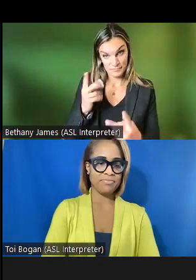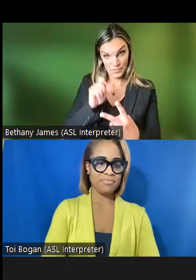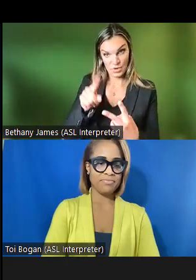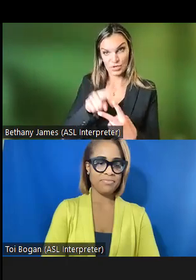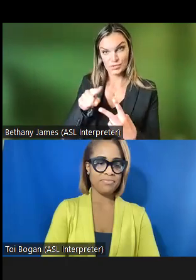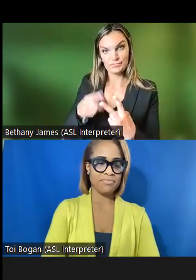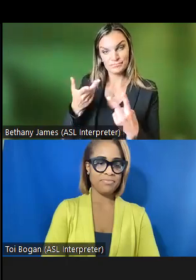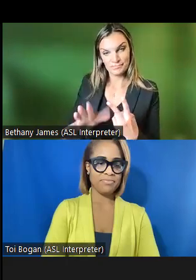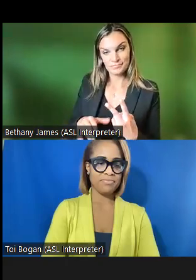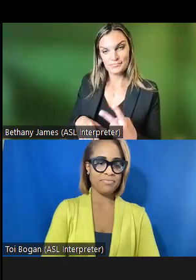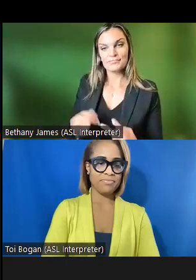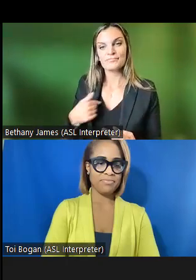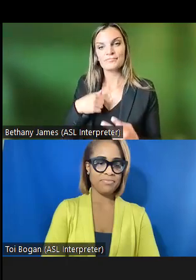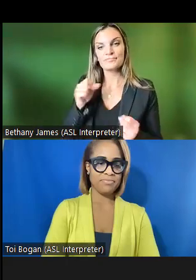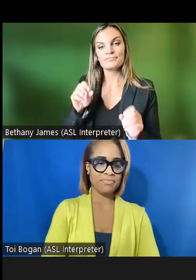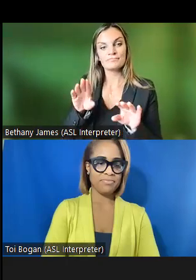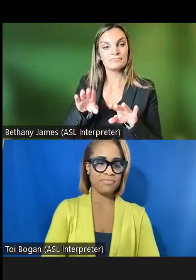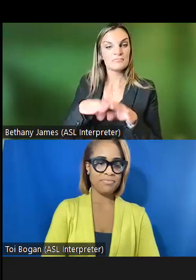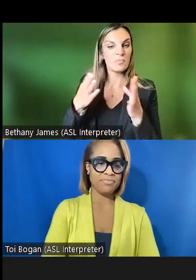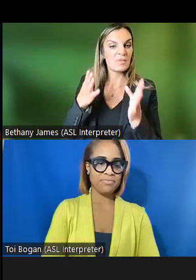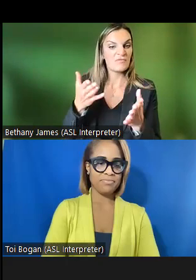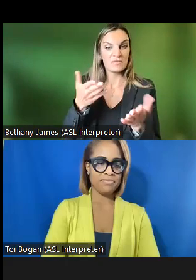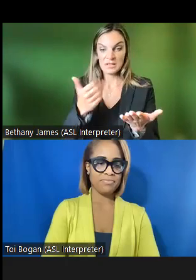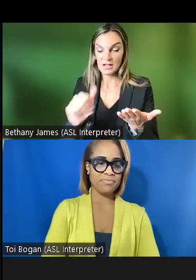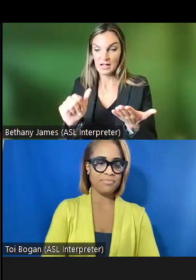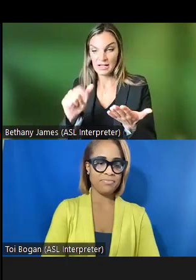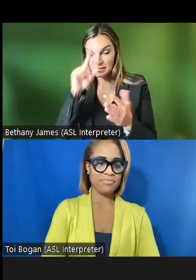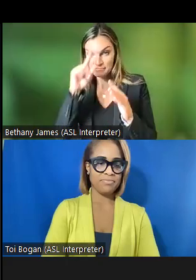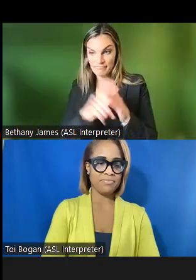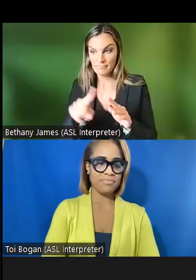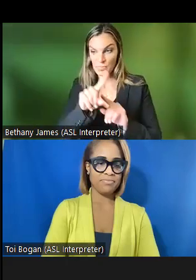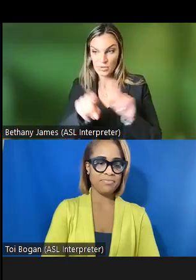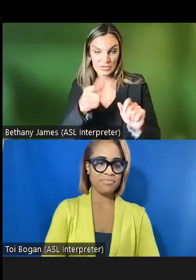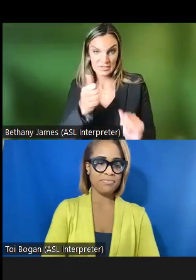So I could keep it open for a little bit if anybody has any additional questions they want to ask.